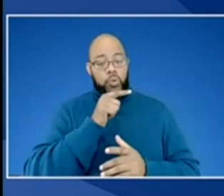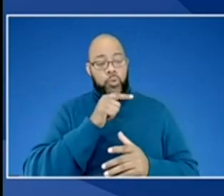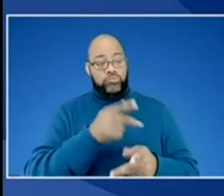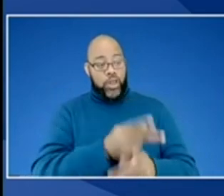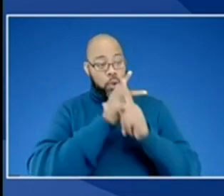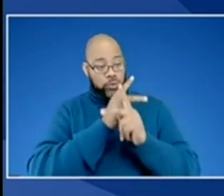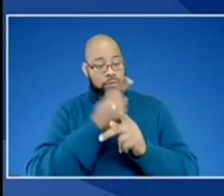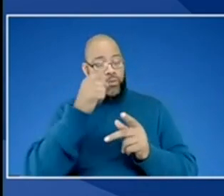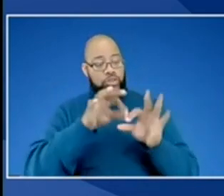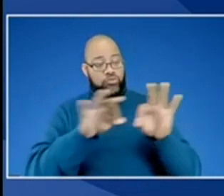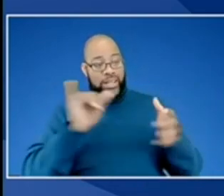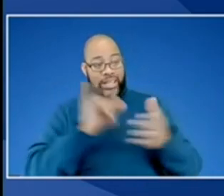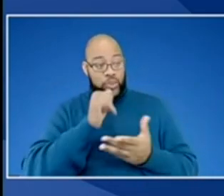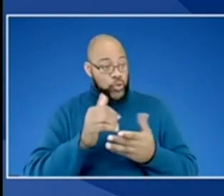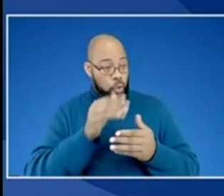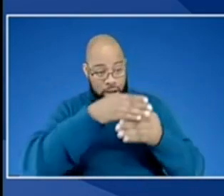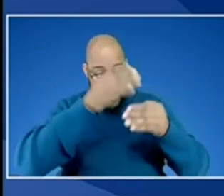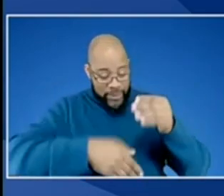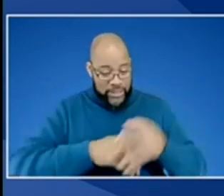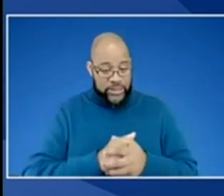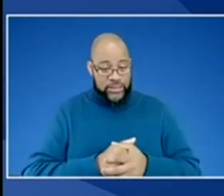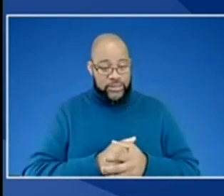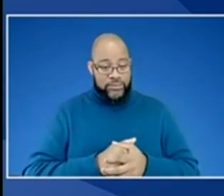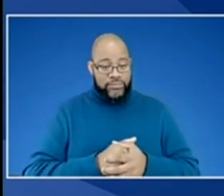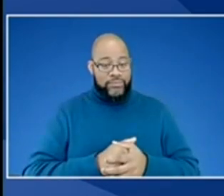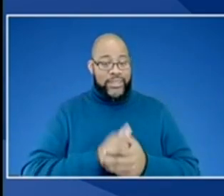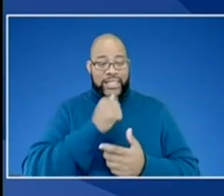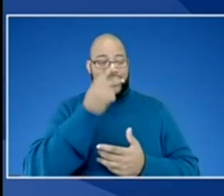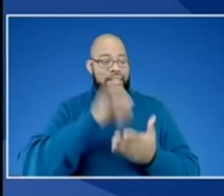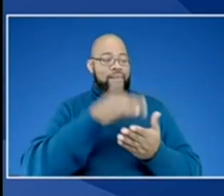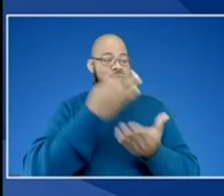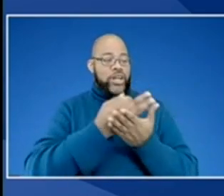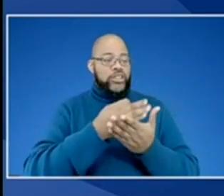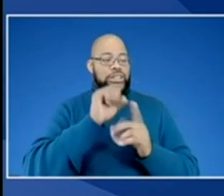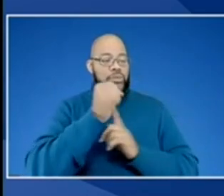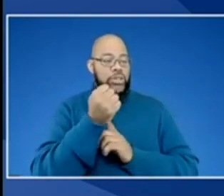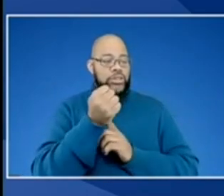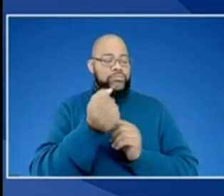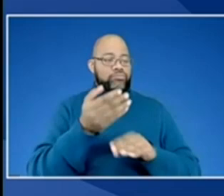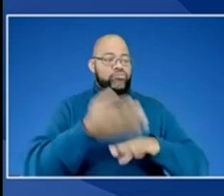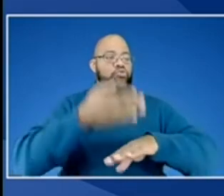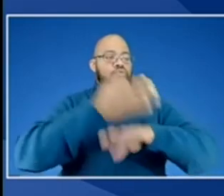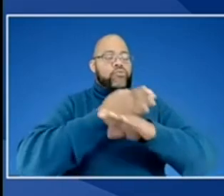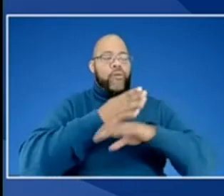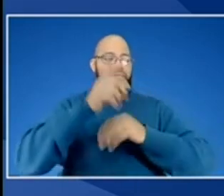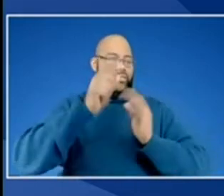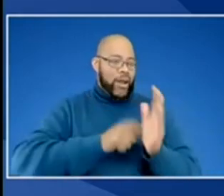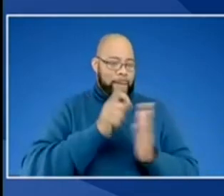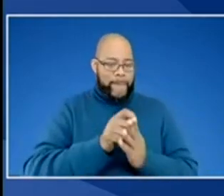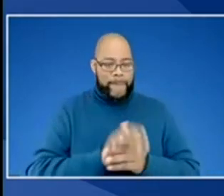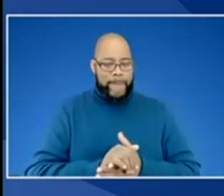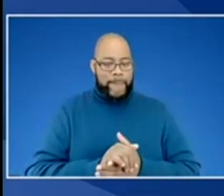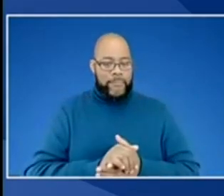degree that they don't complete are unlikely to see their financial circumstances improve over time. In other words, Government has already